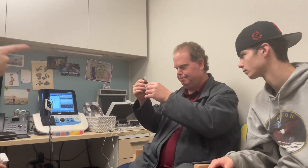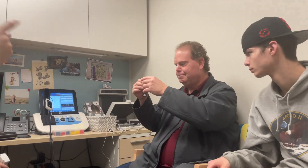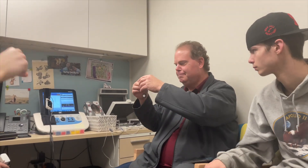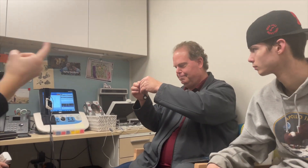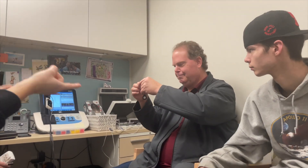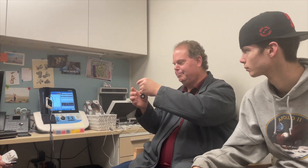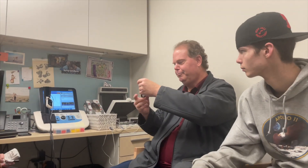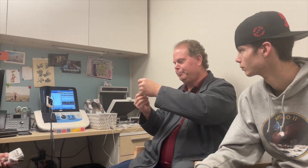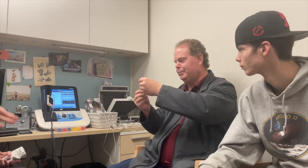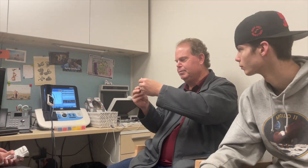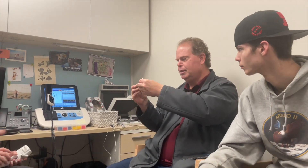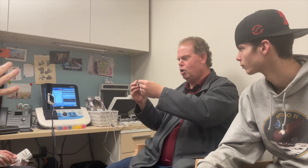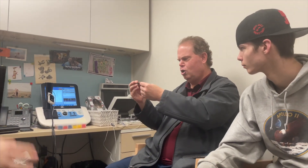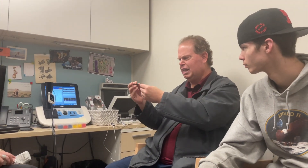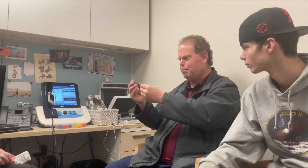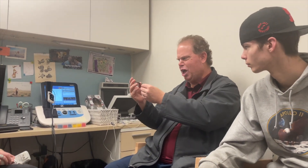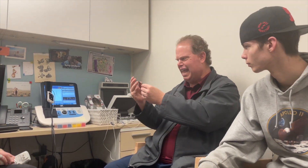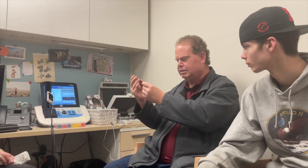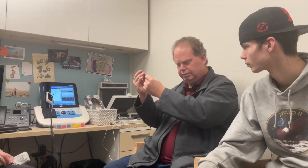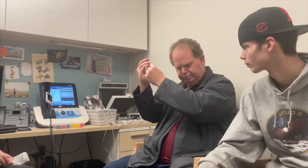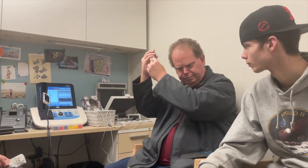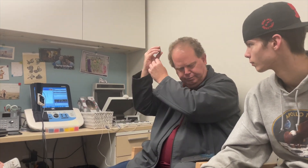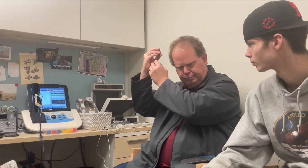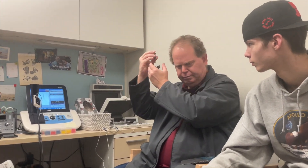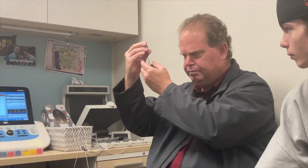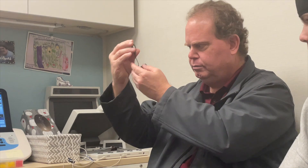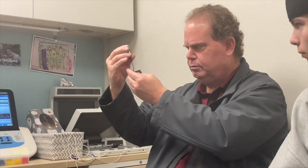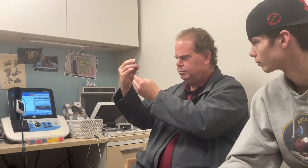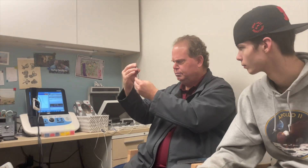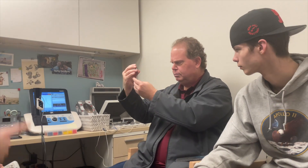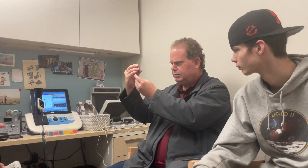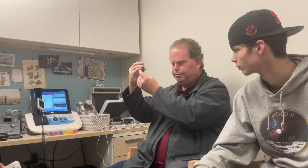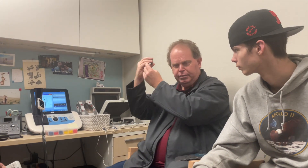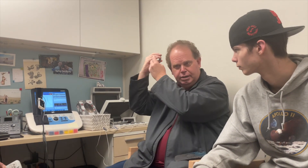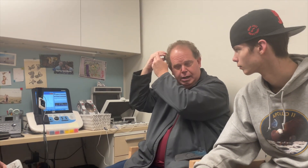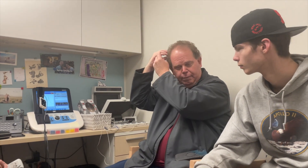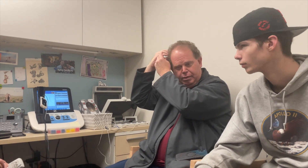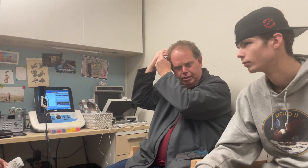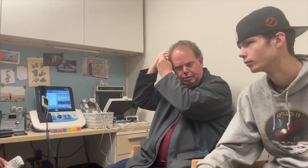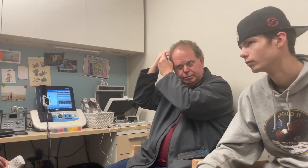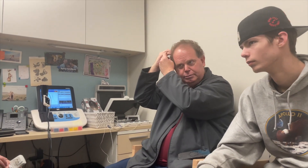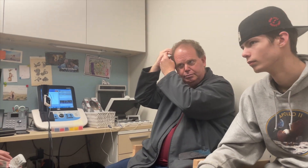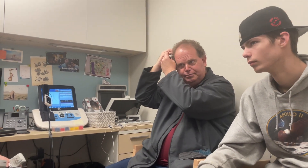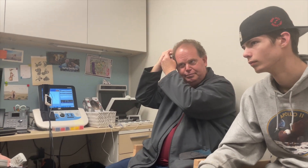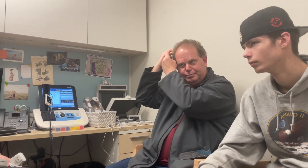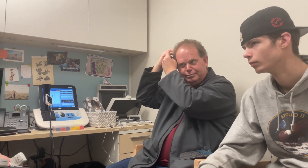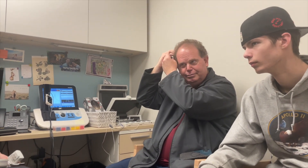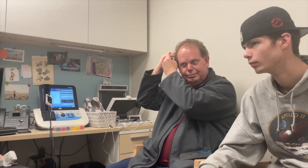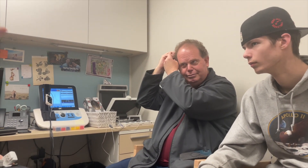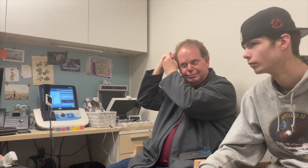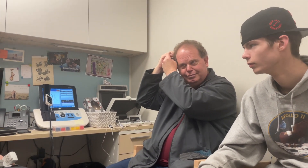swap it out for you yes exactly I think the haircut or today that